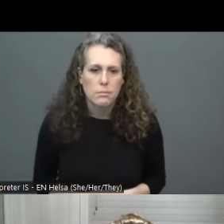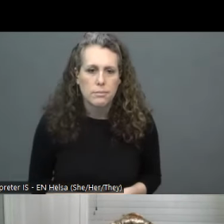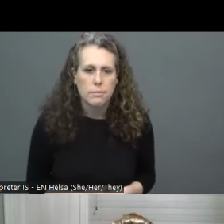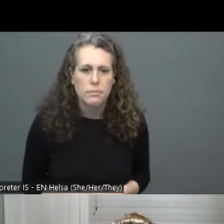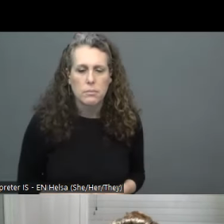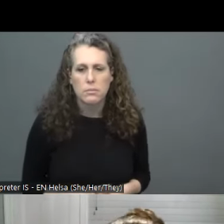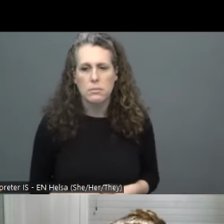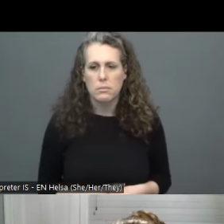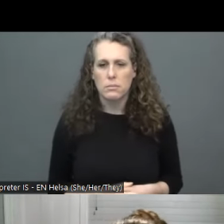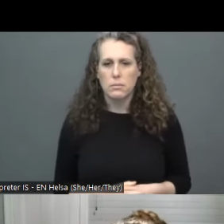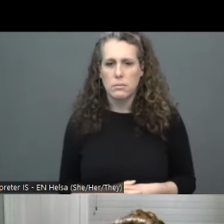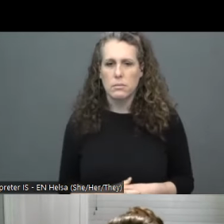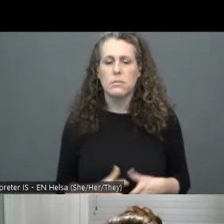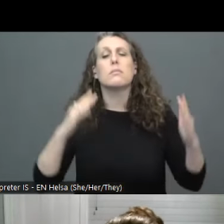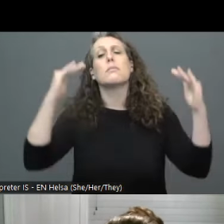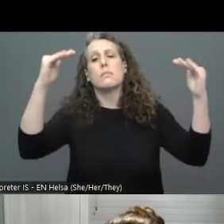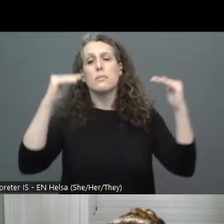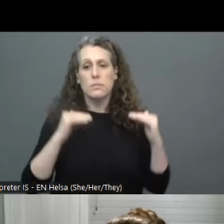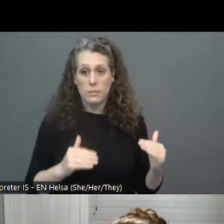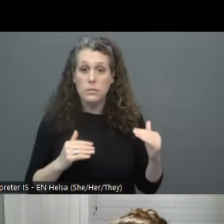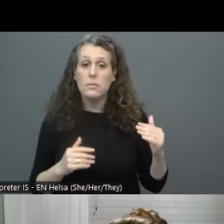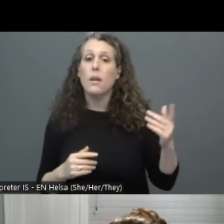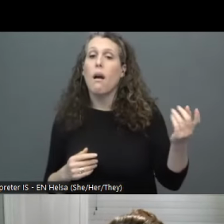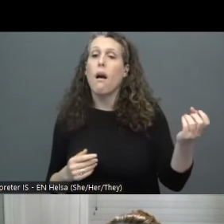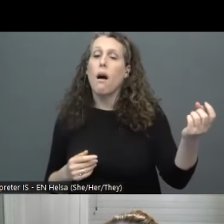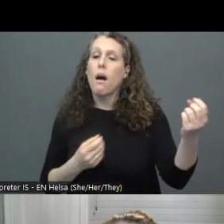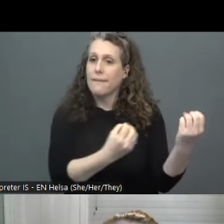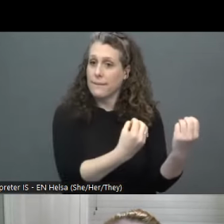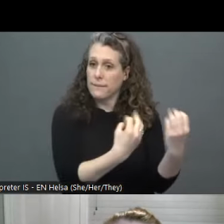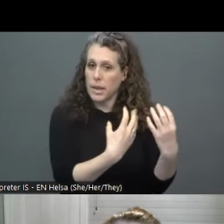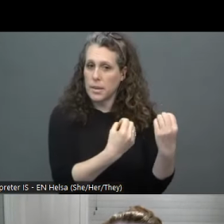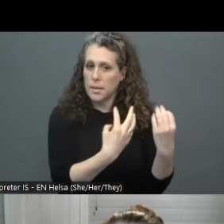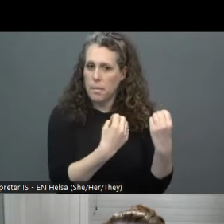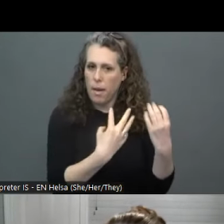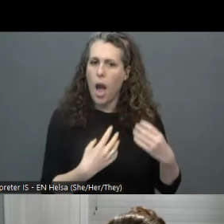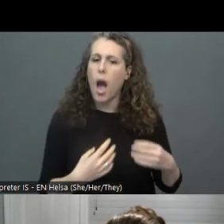They also suggested to us when we were talking to them that it is really important to consider